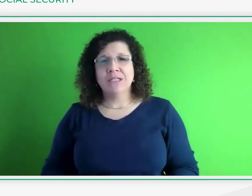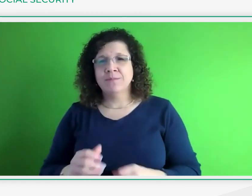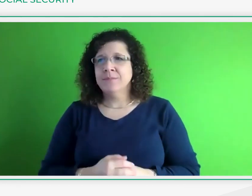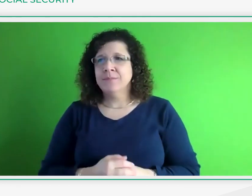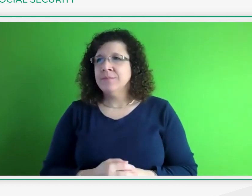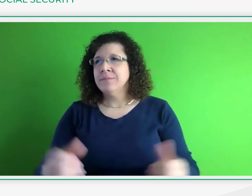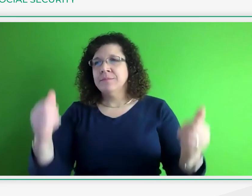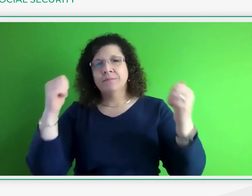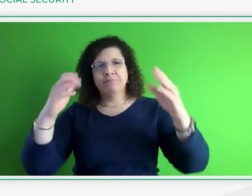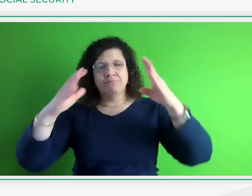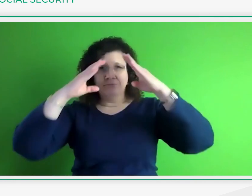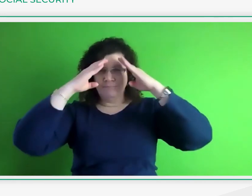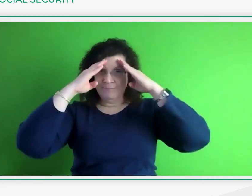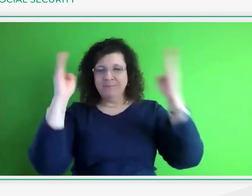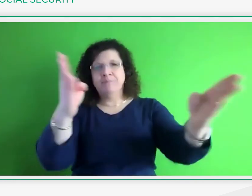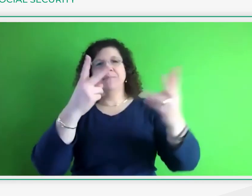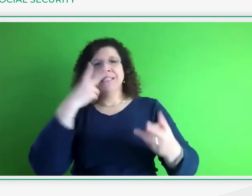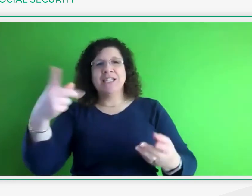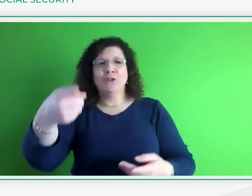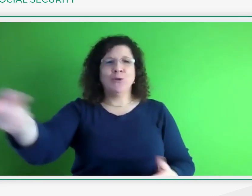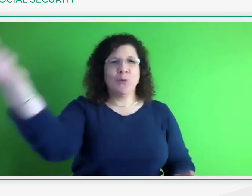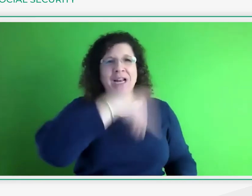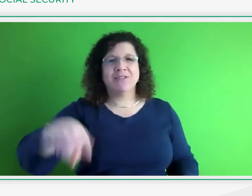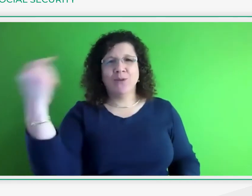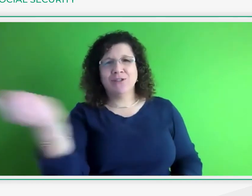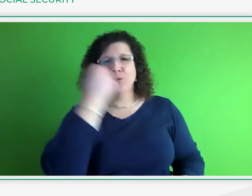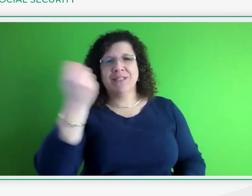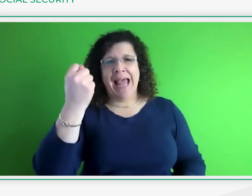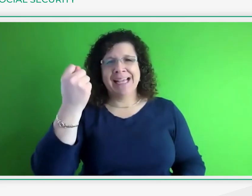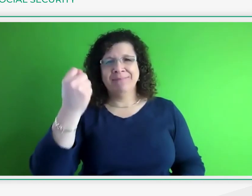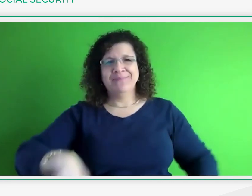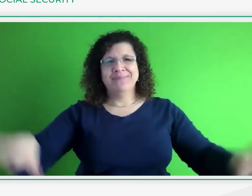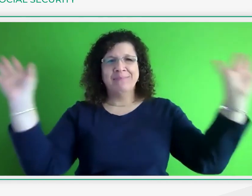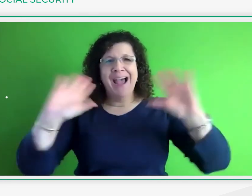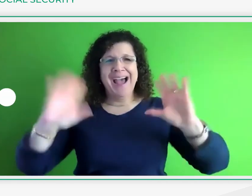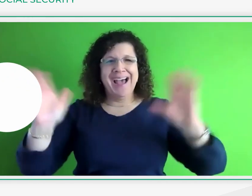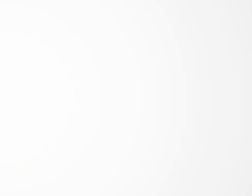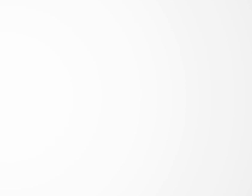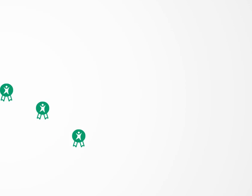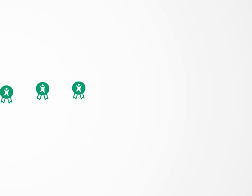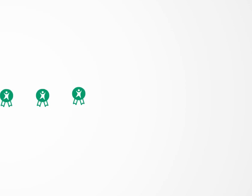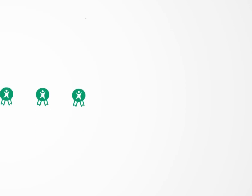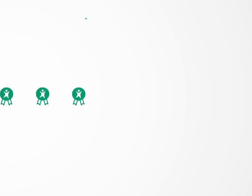I’ll answer them to the best of my ability. Thank you so much. We'll see you next Tuesday for the next webinar. Bye bye.[END OF WEBINAR]